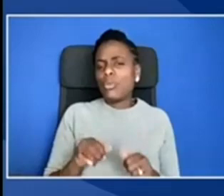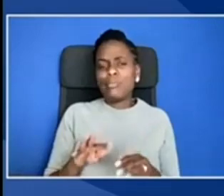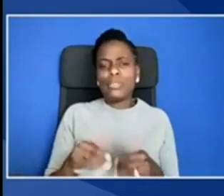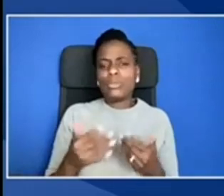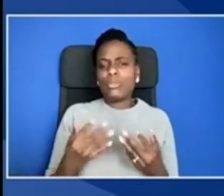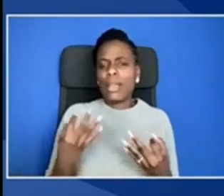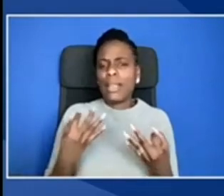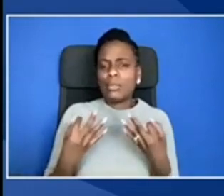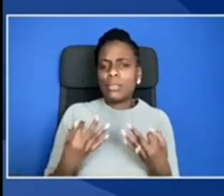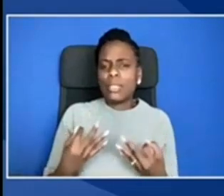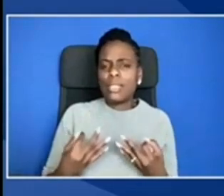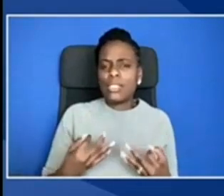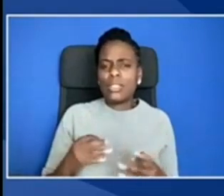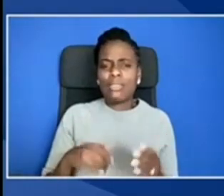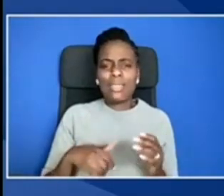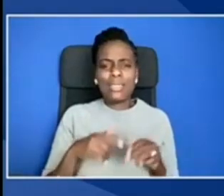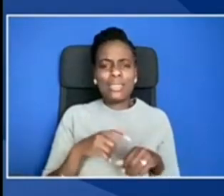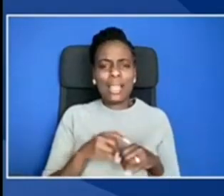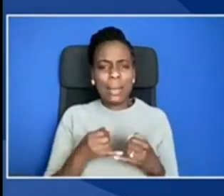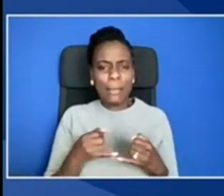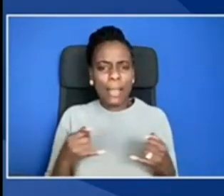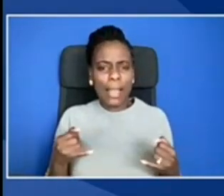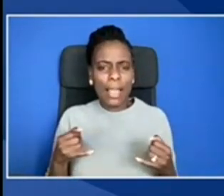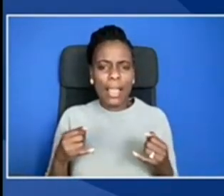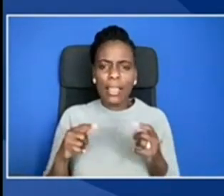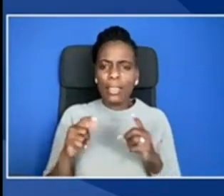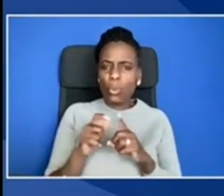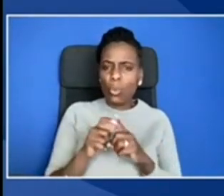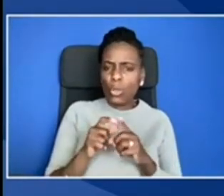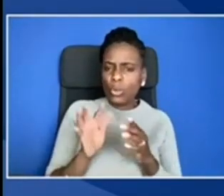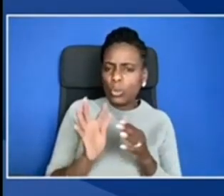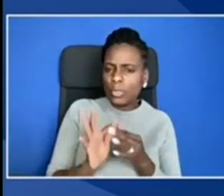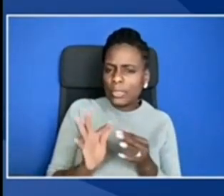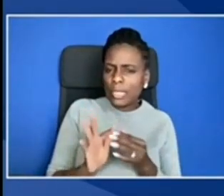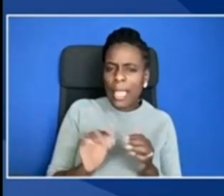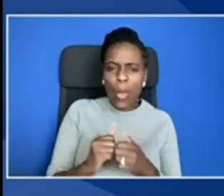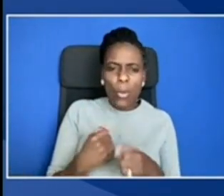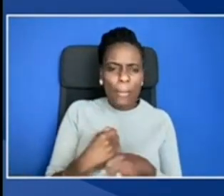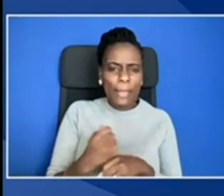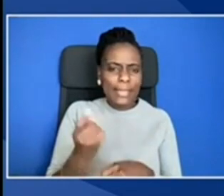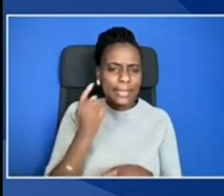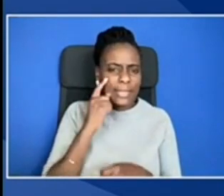what that timeline is and exactly what the words are going to say and how this makes sense to borrowers, because I frankly don't see it. I can't really explain it.